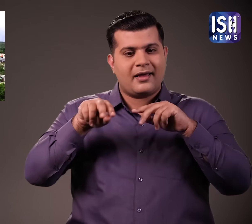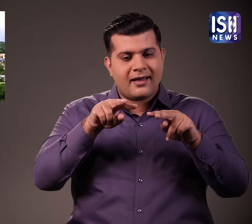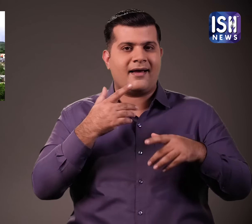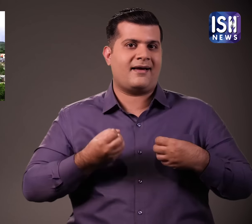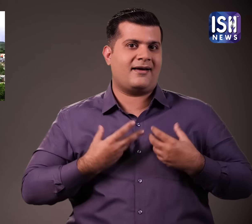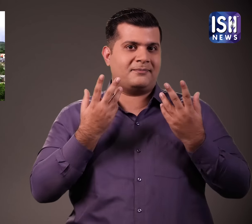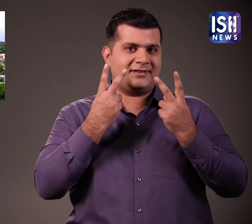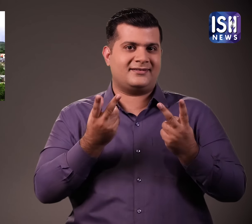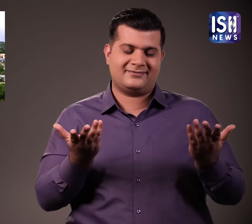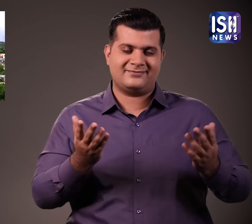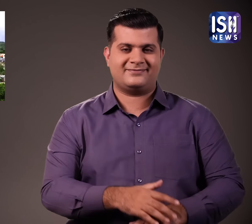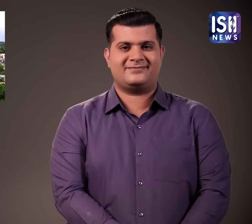I would love to see it.